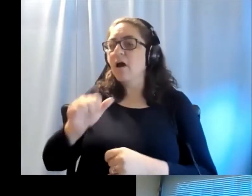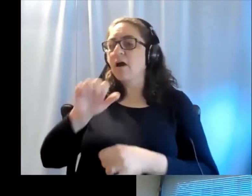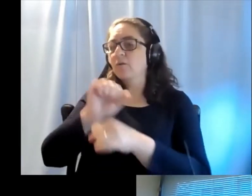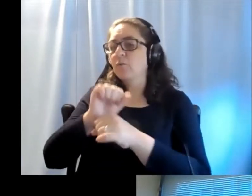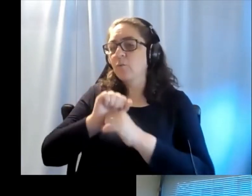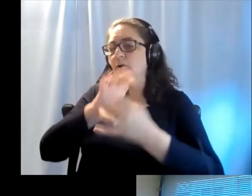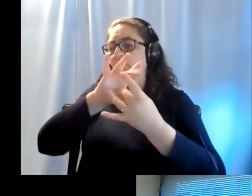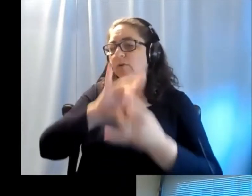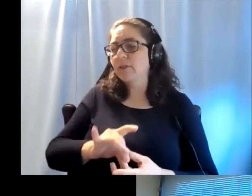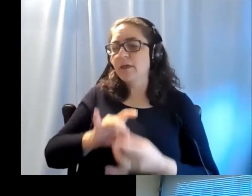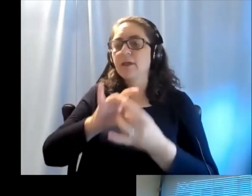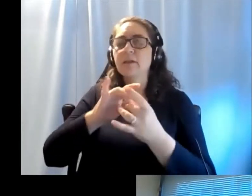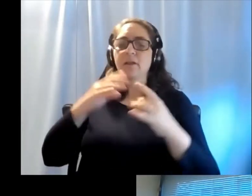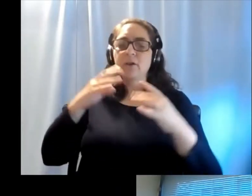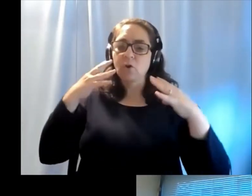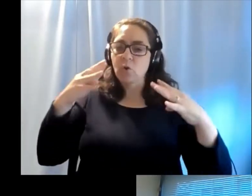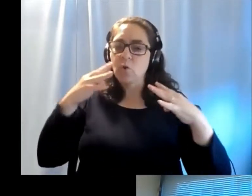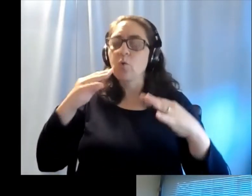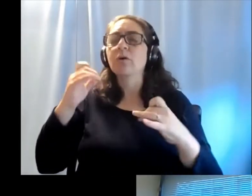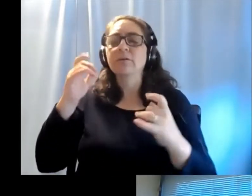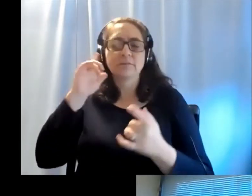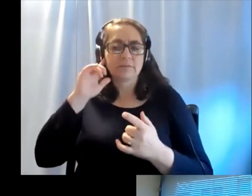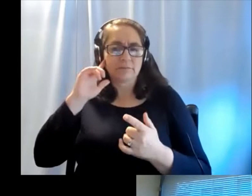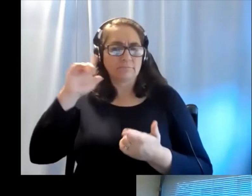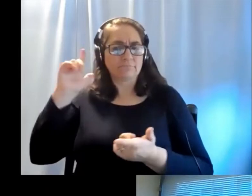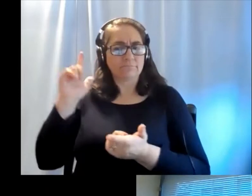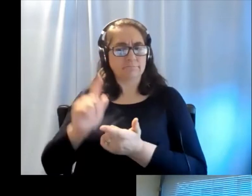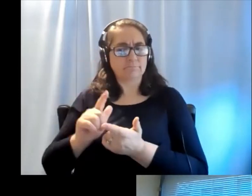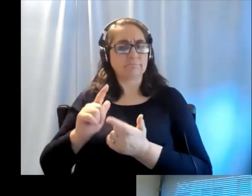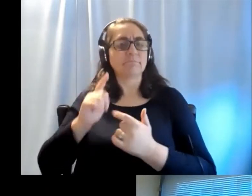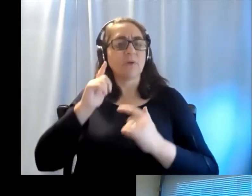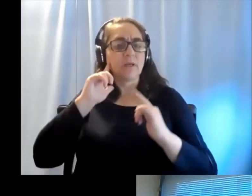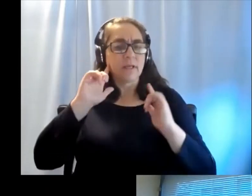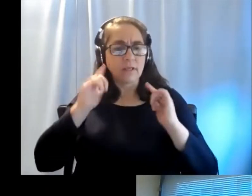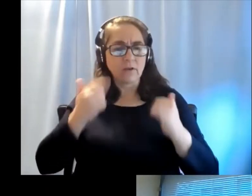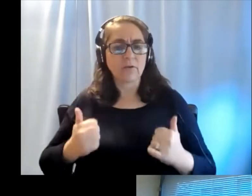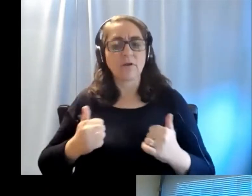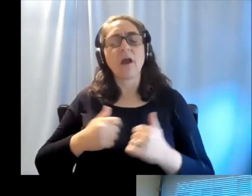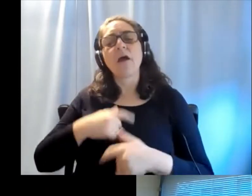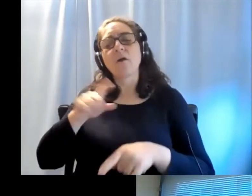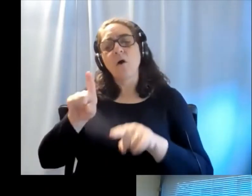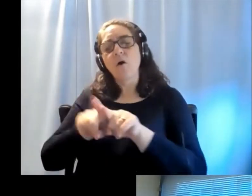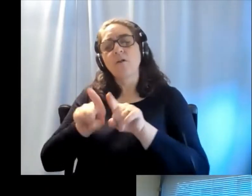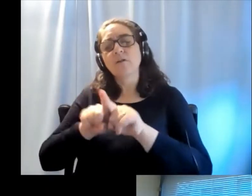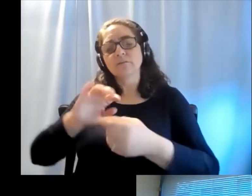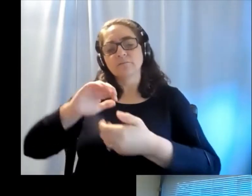loss.